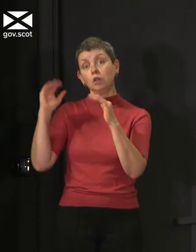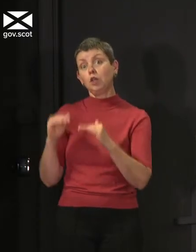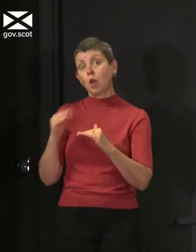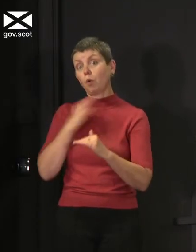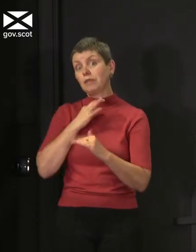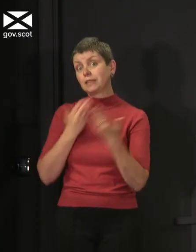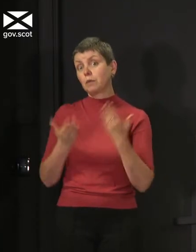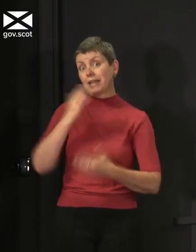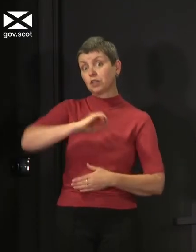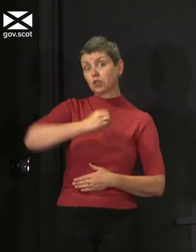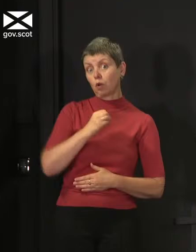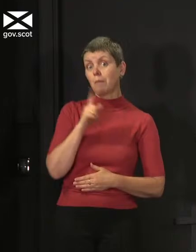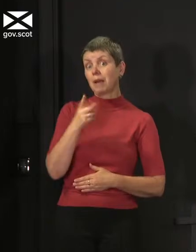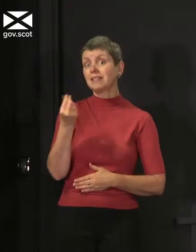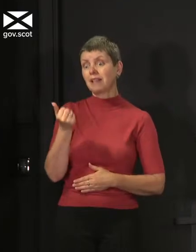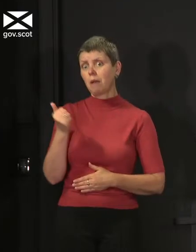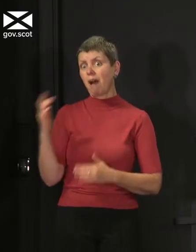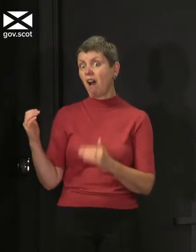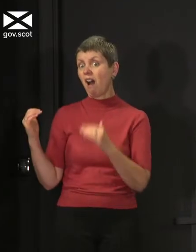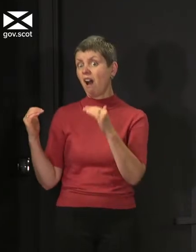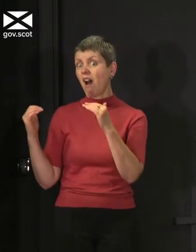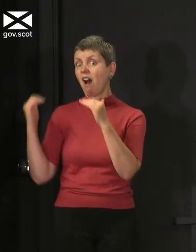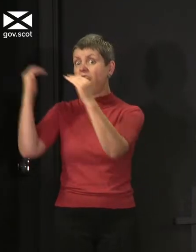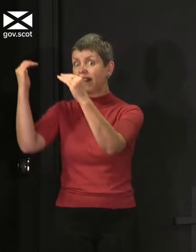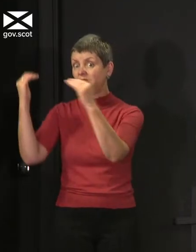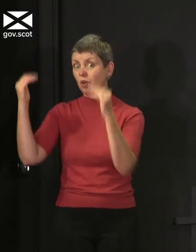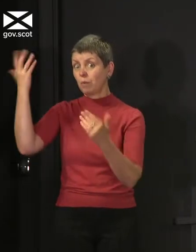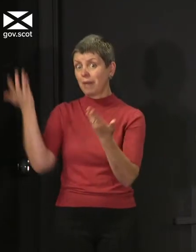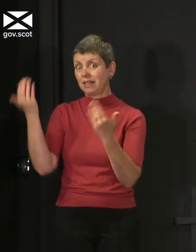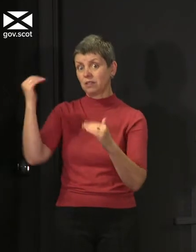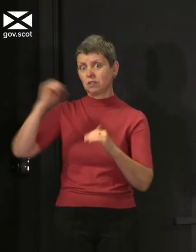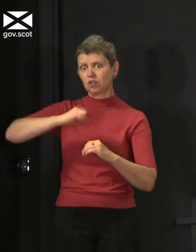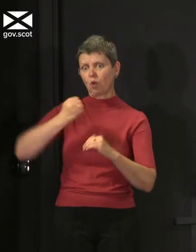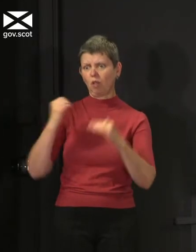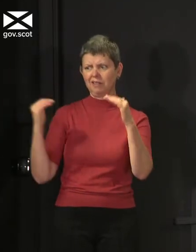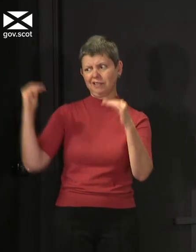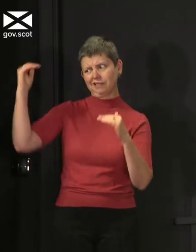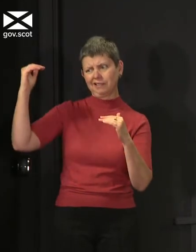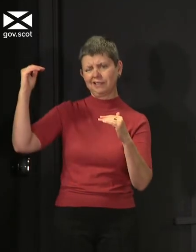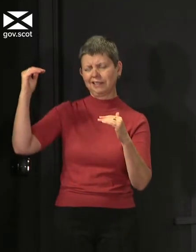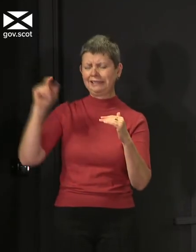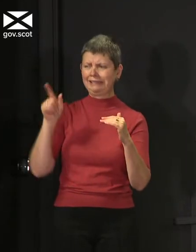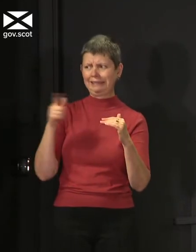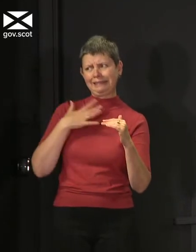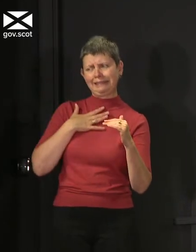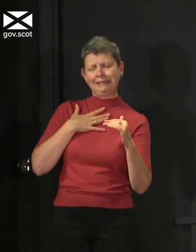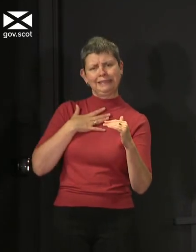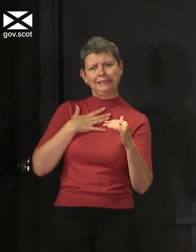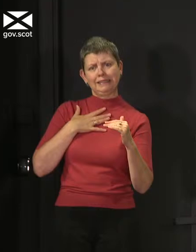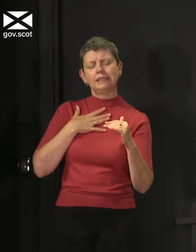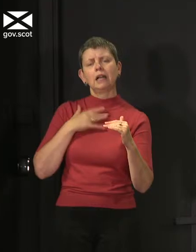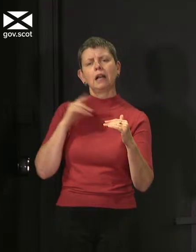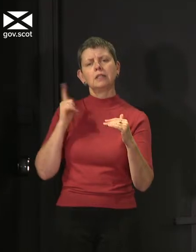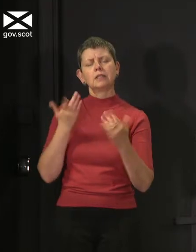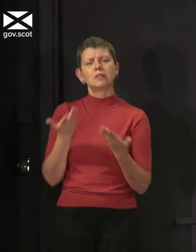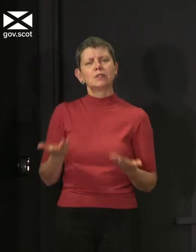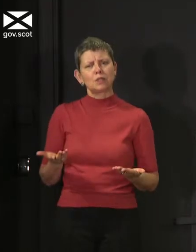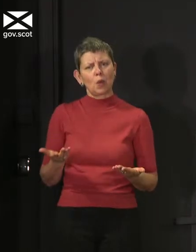been higher risk in Scotland. So, Scotland sat somewhere in that medium grouping. We